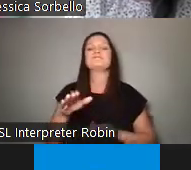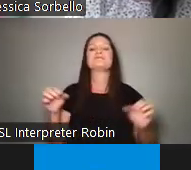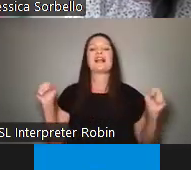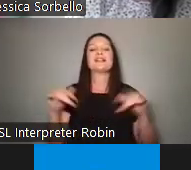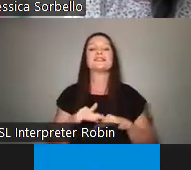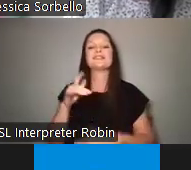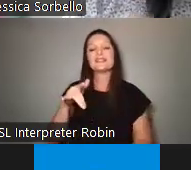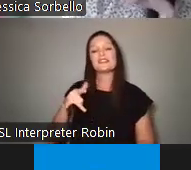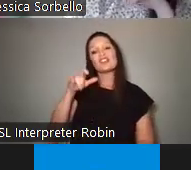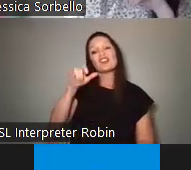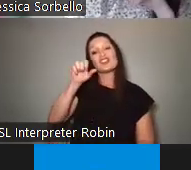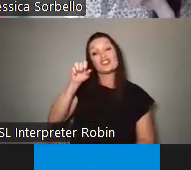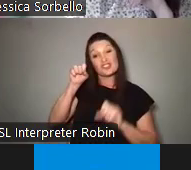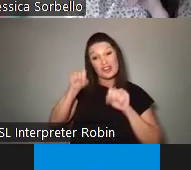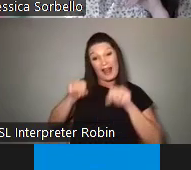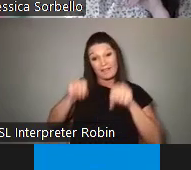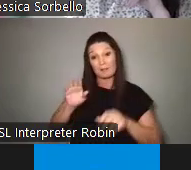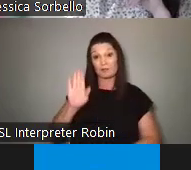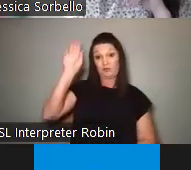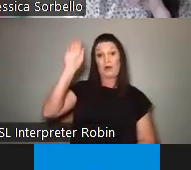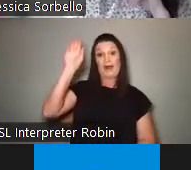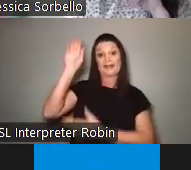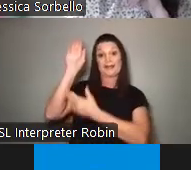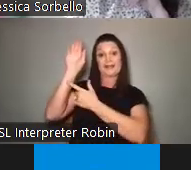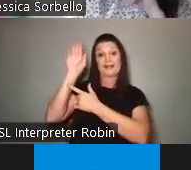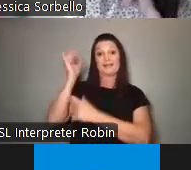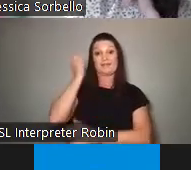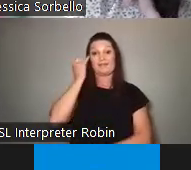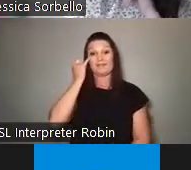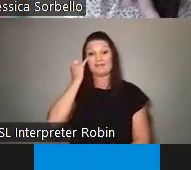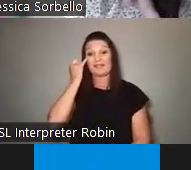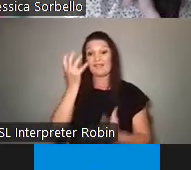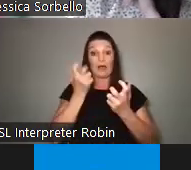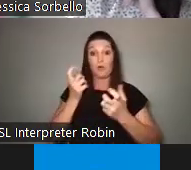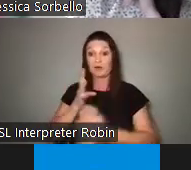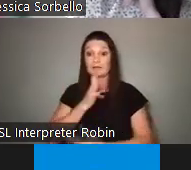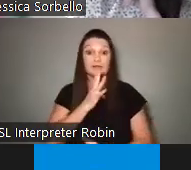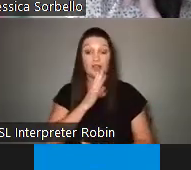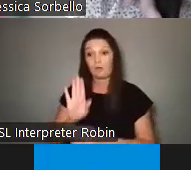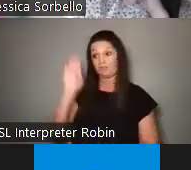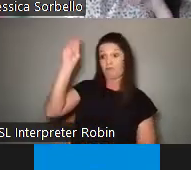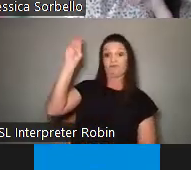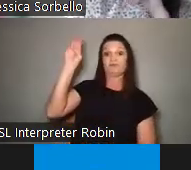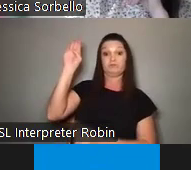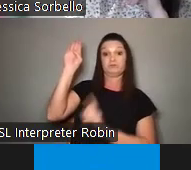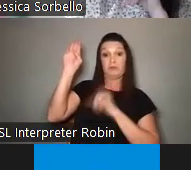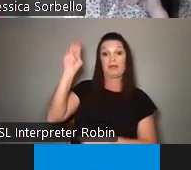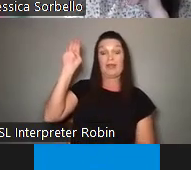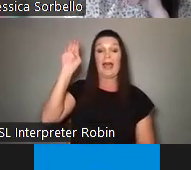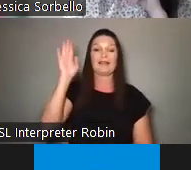they want to talk. If I did this correctly. I will be honest Jess we normally don't do this. »JESSICA SORBELLO: Sorry.